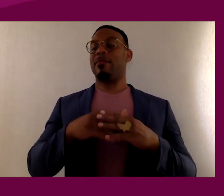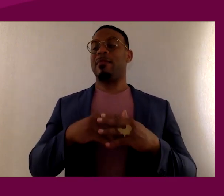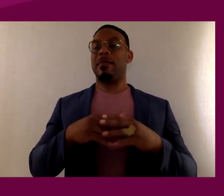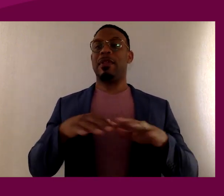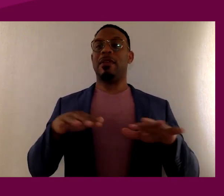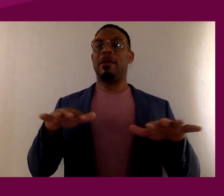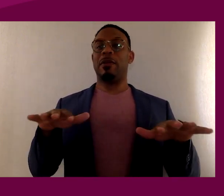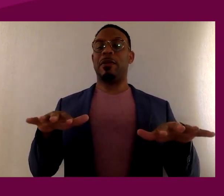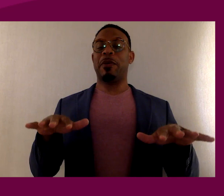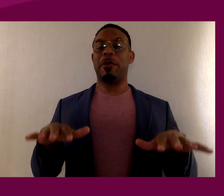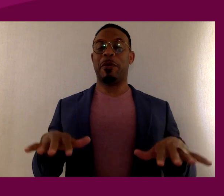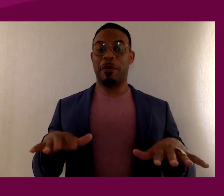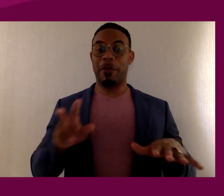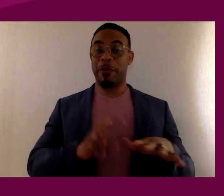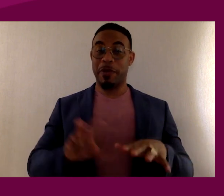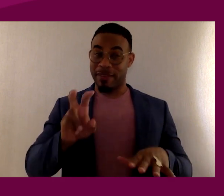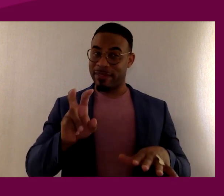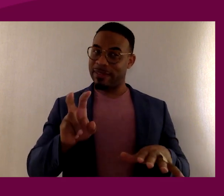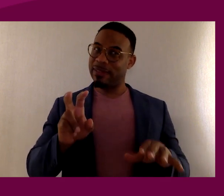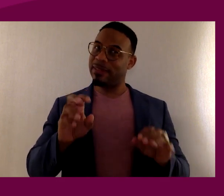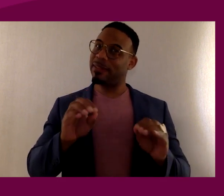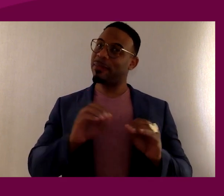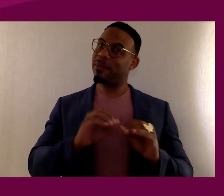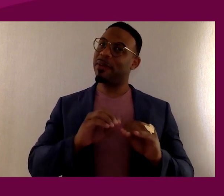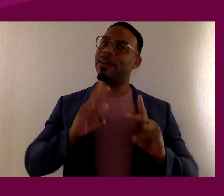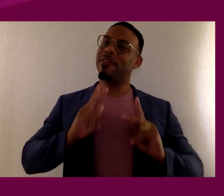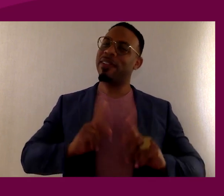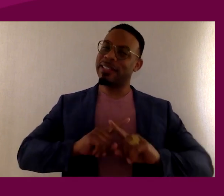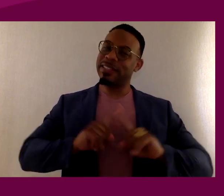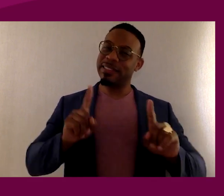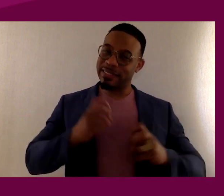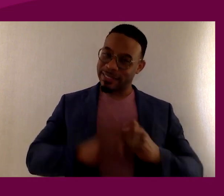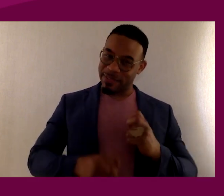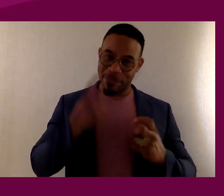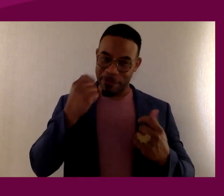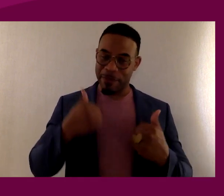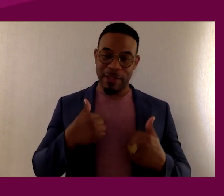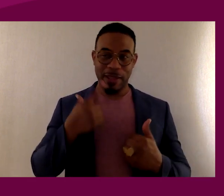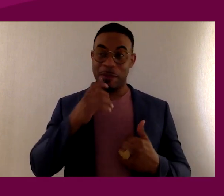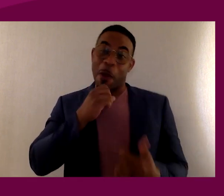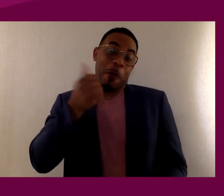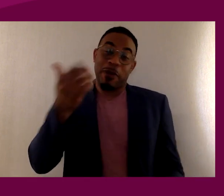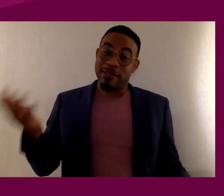and I've gotten to a place now where traveling is much more physically difficult.